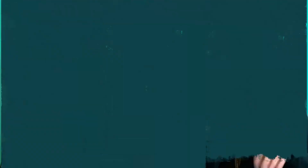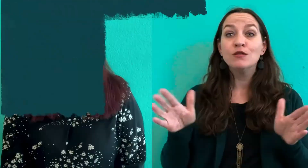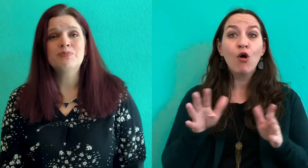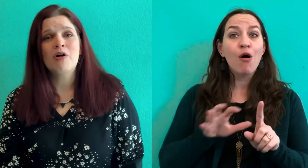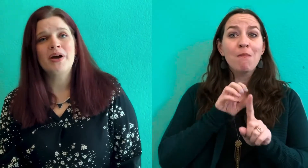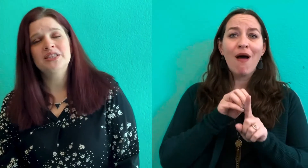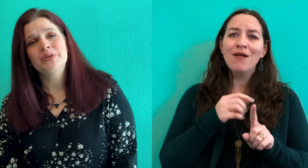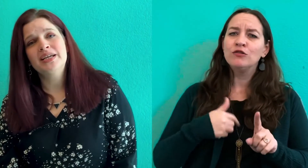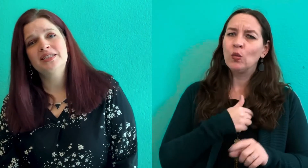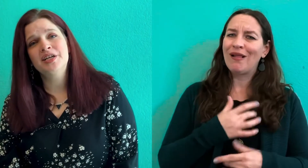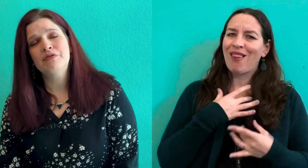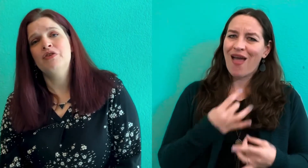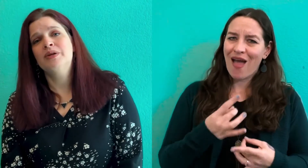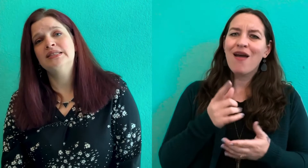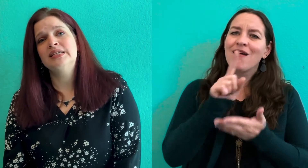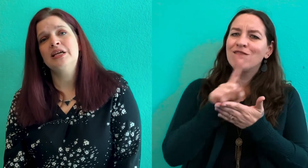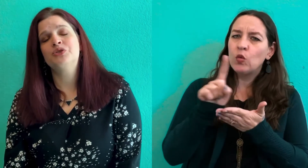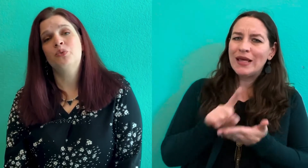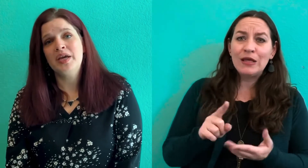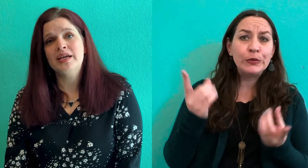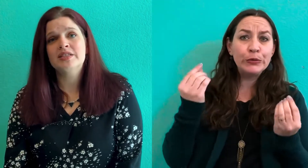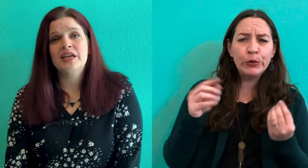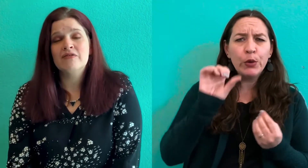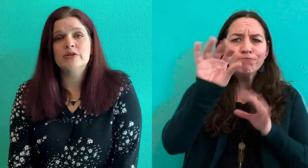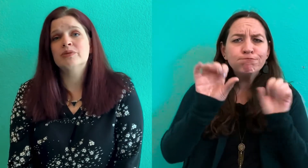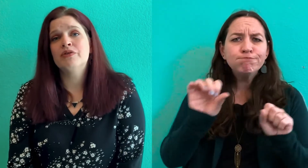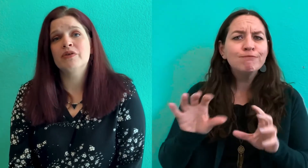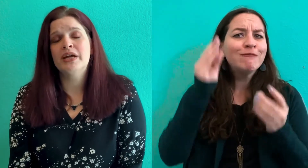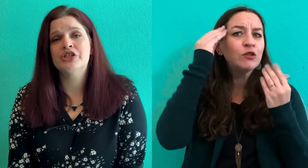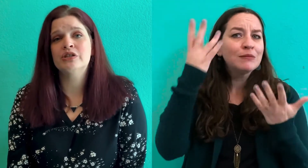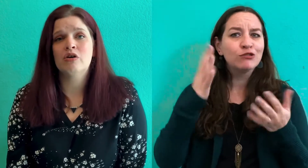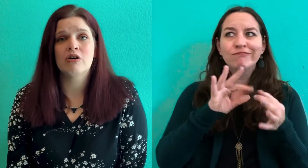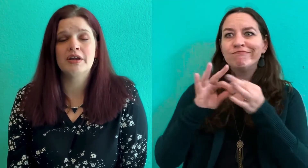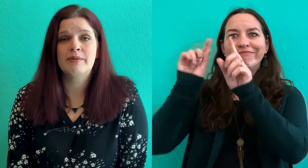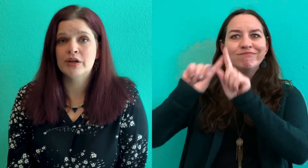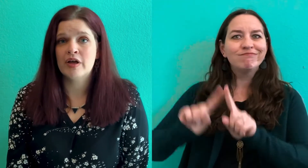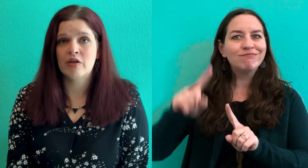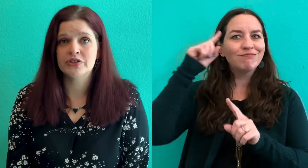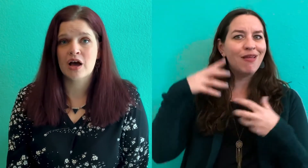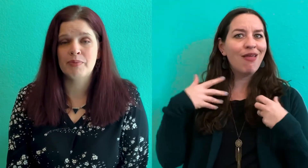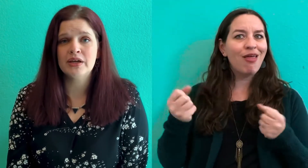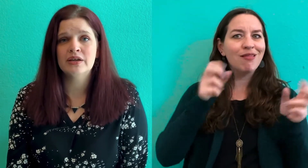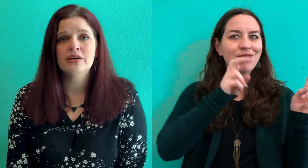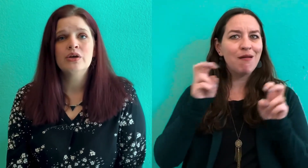Here at Small Bites, we like to take a few minutes each week to give you some information on a mental health topic.